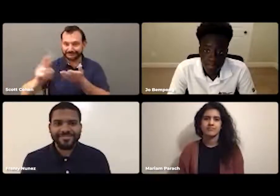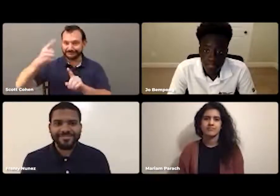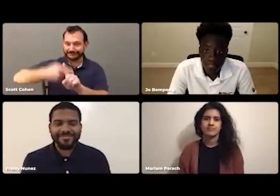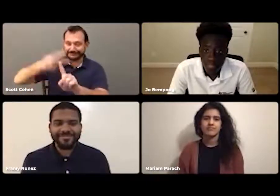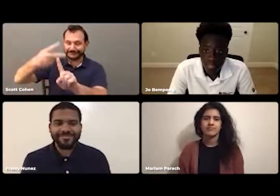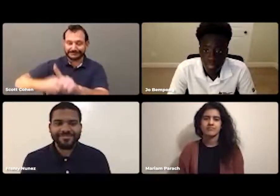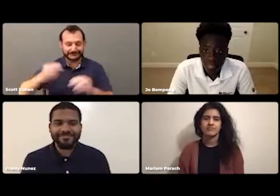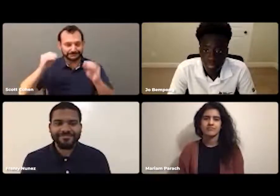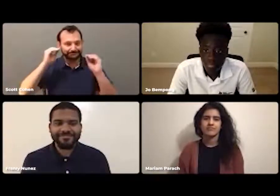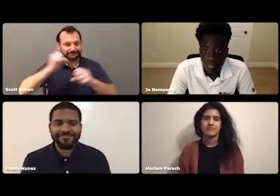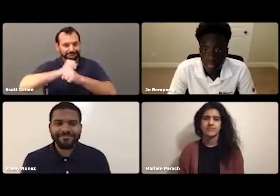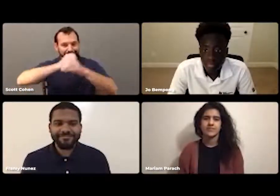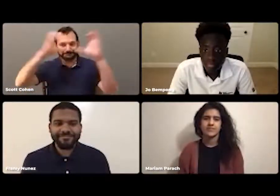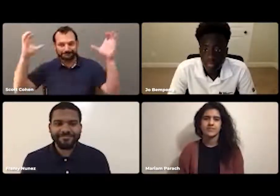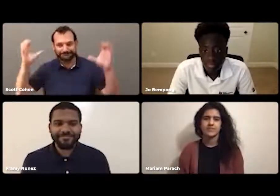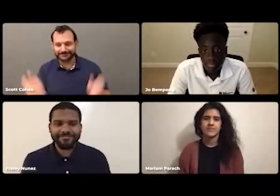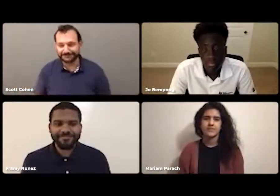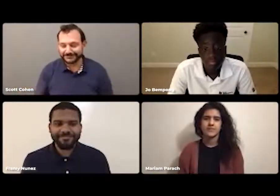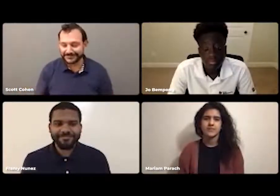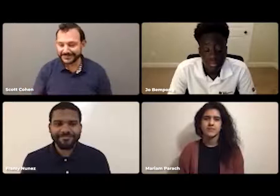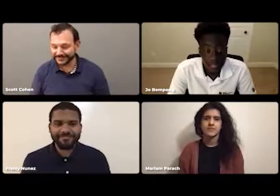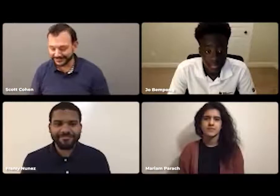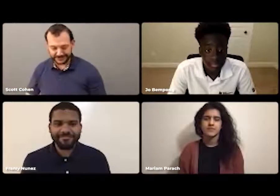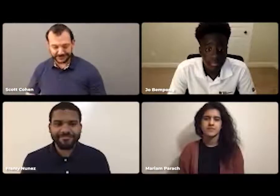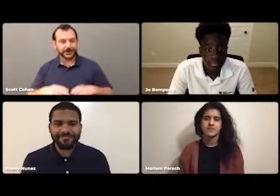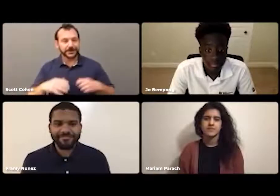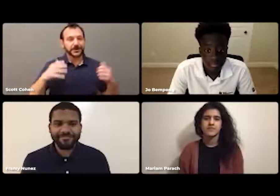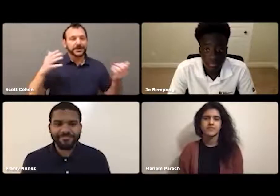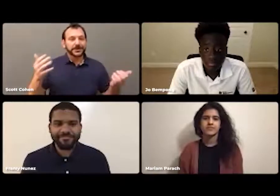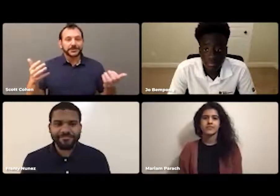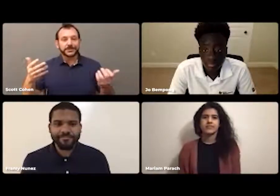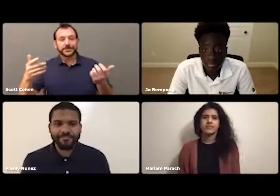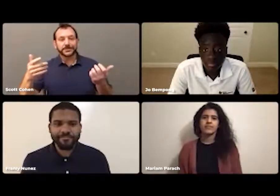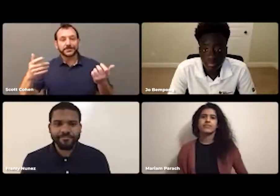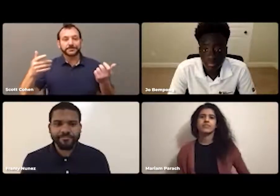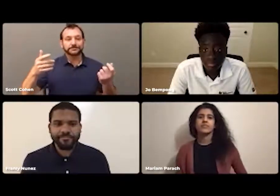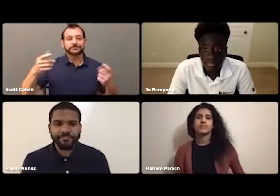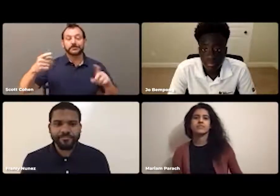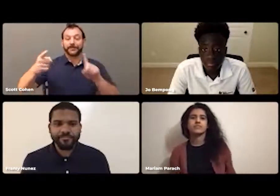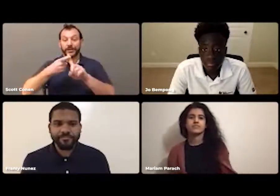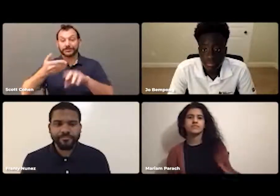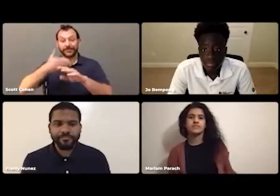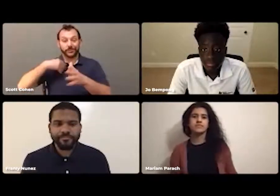We might be using it for the next couple of weeks or months. We have no idea.